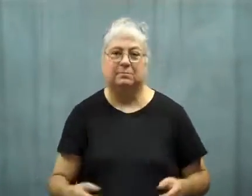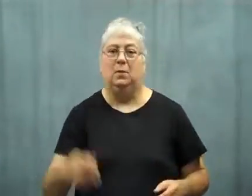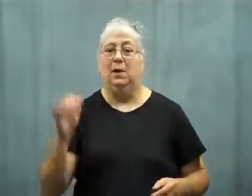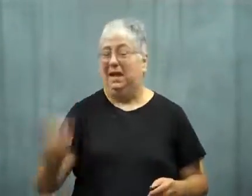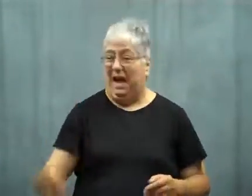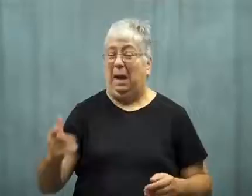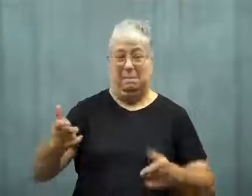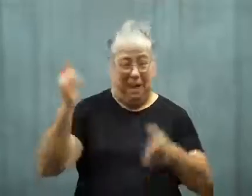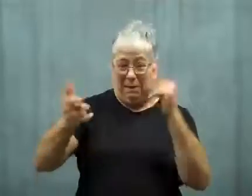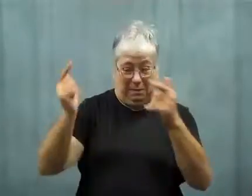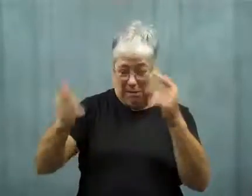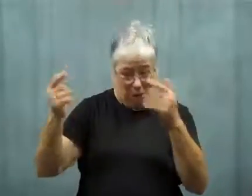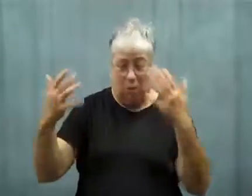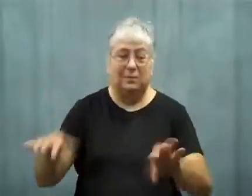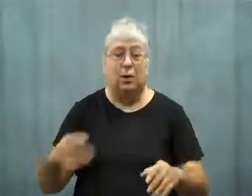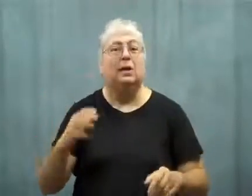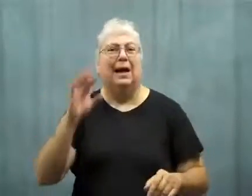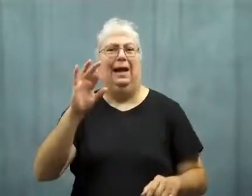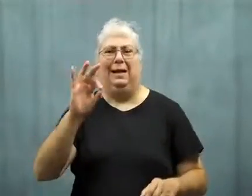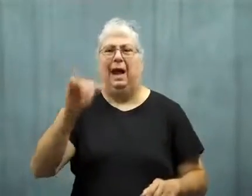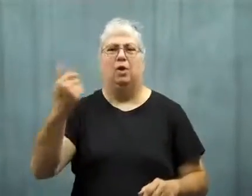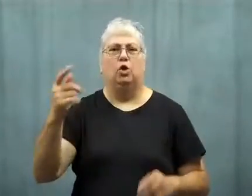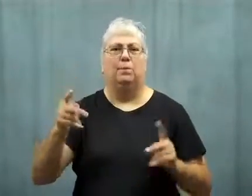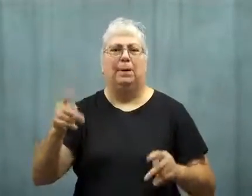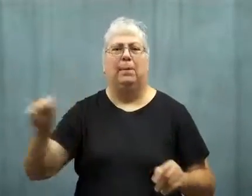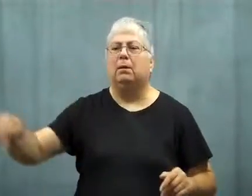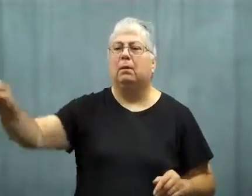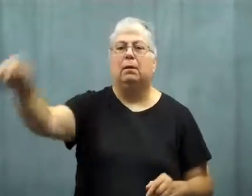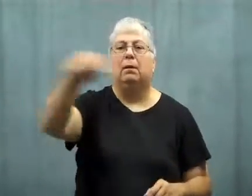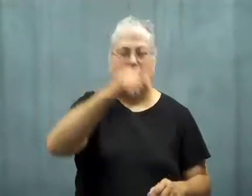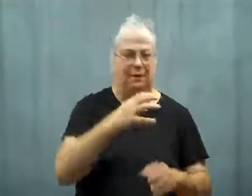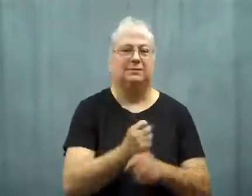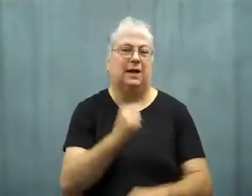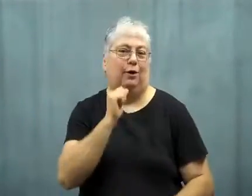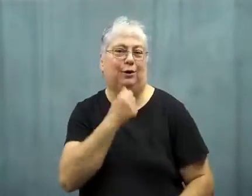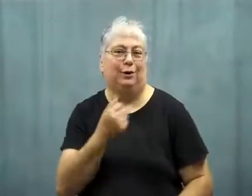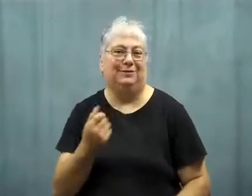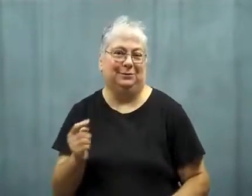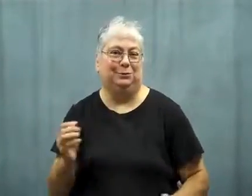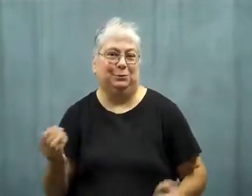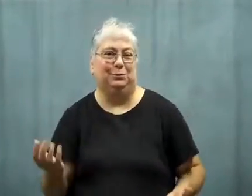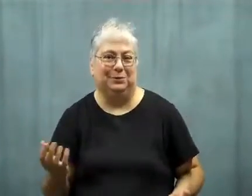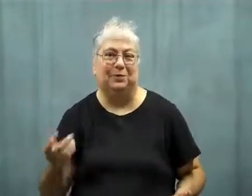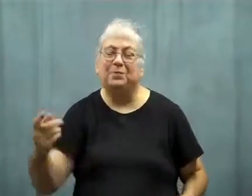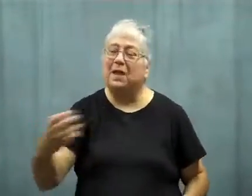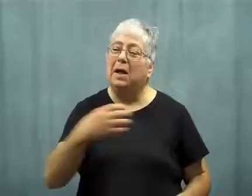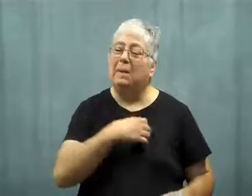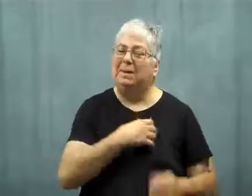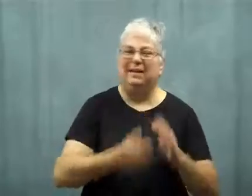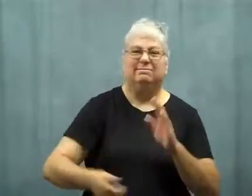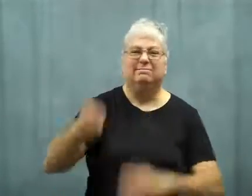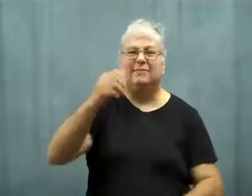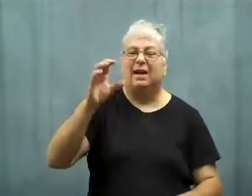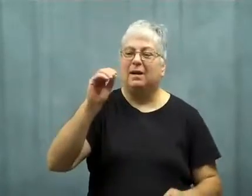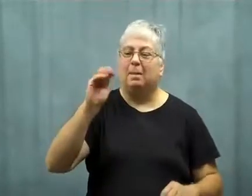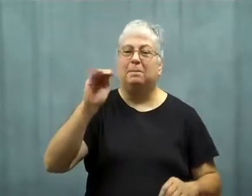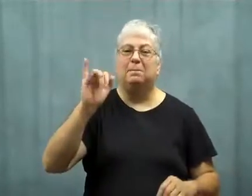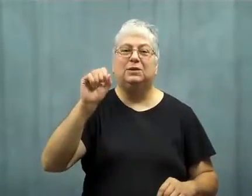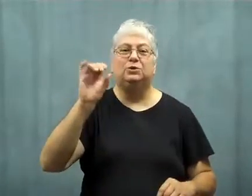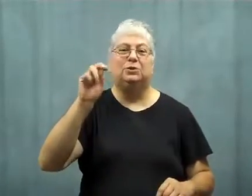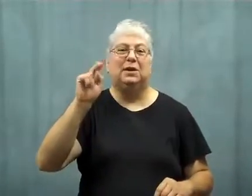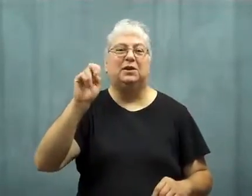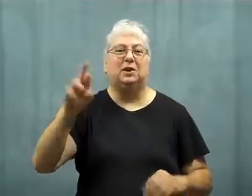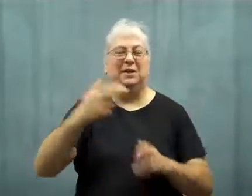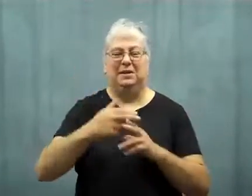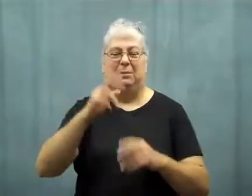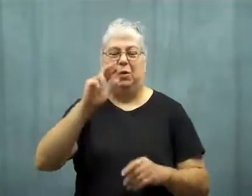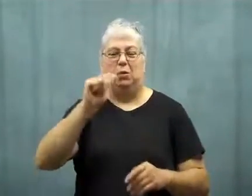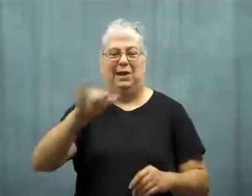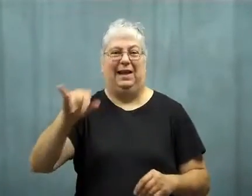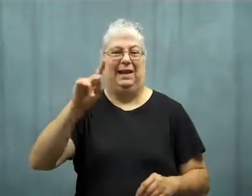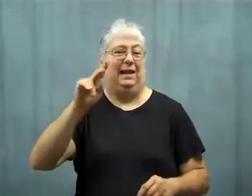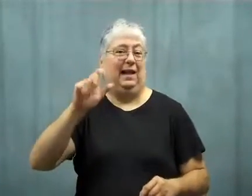Nine bystanders were wounded in the gunfight.